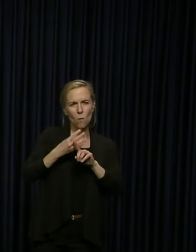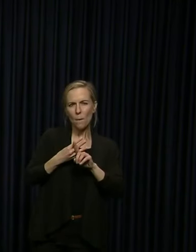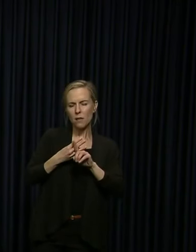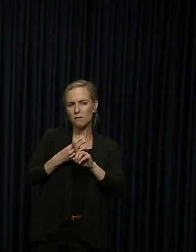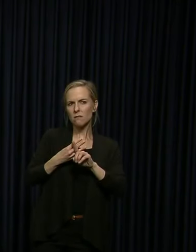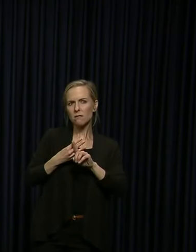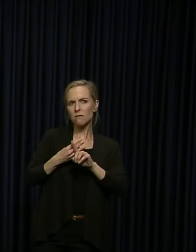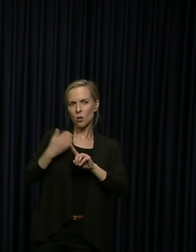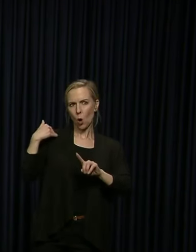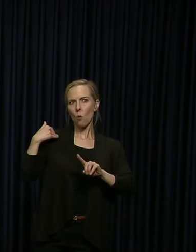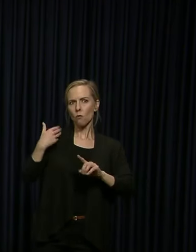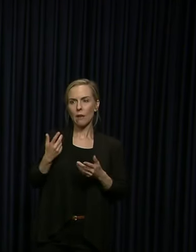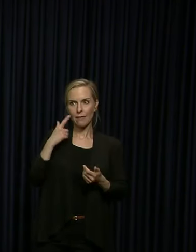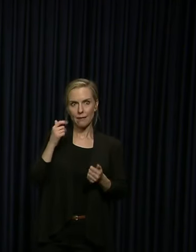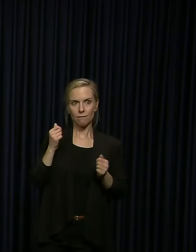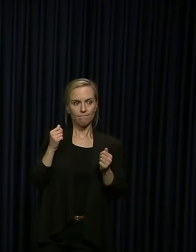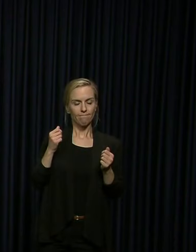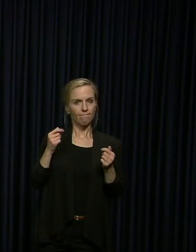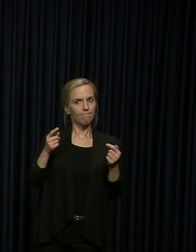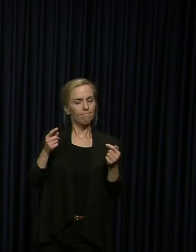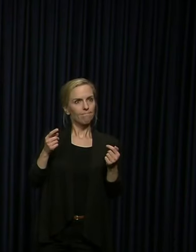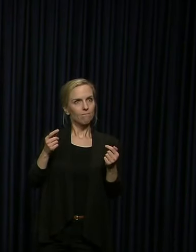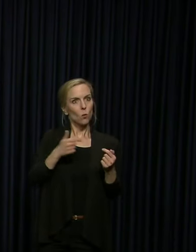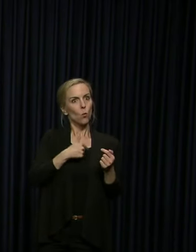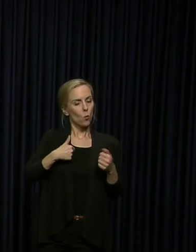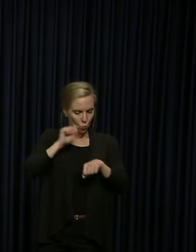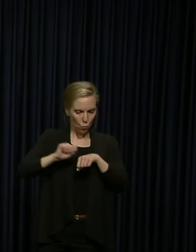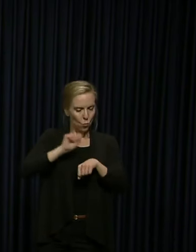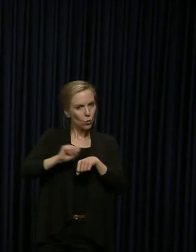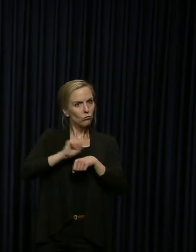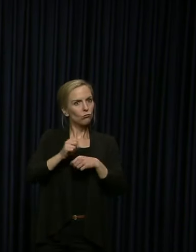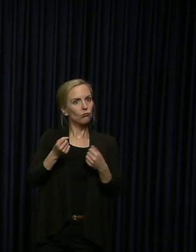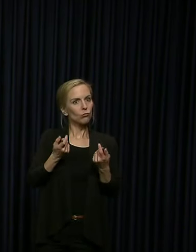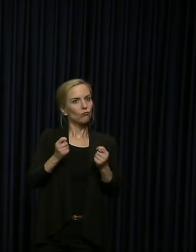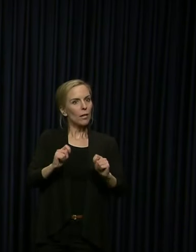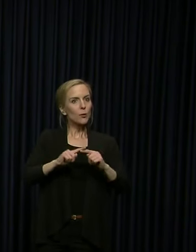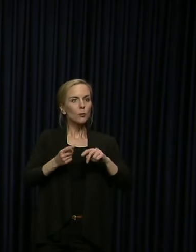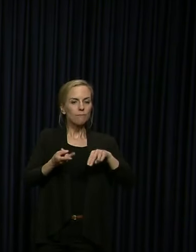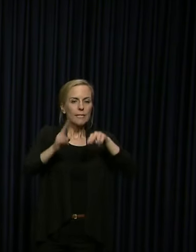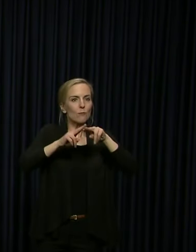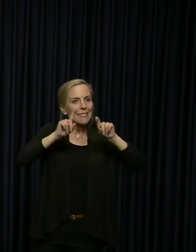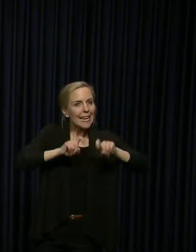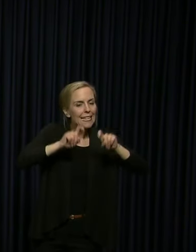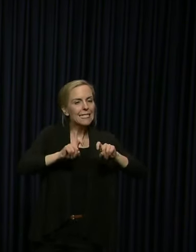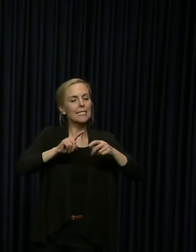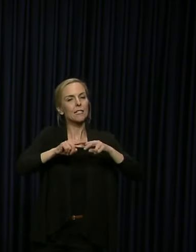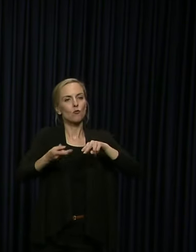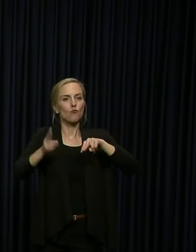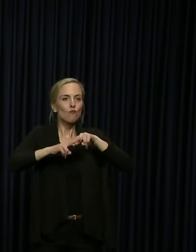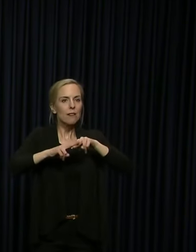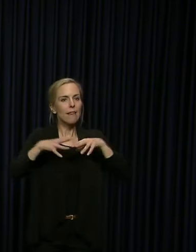STORE THAT HAS 50 PEOPLE THERE. COULD YOU ADDRESS THAT.